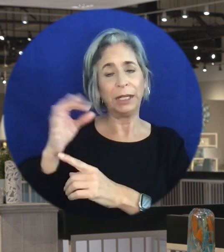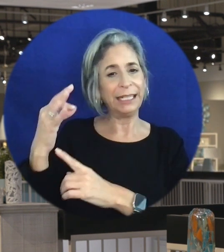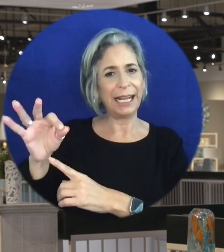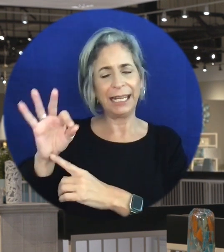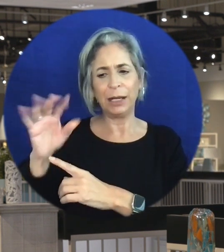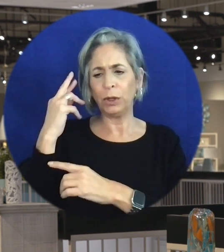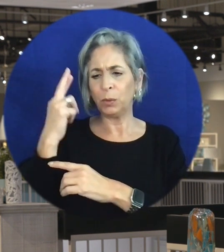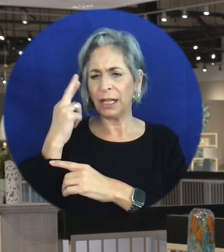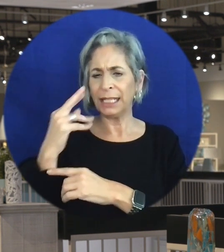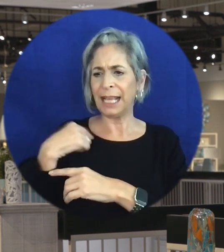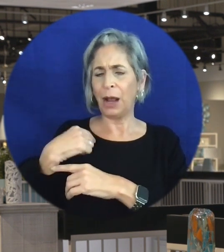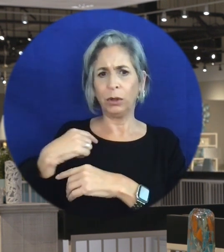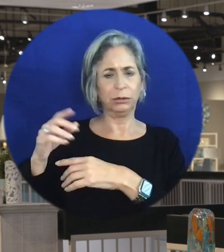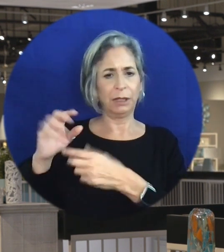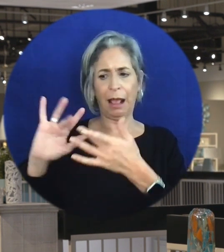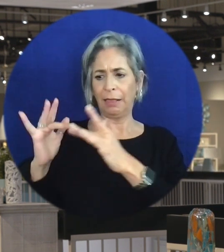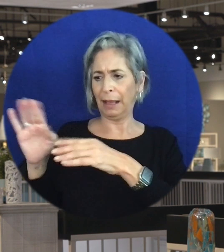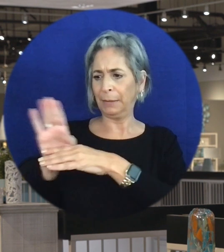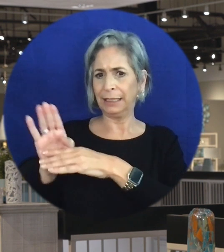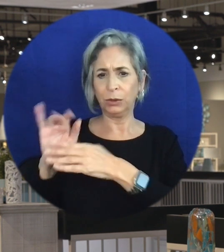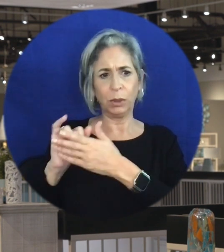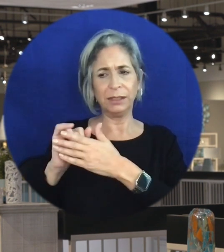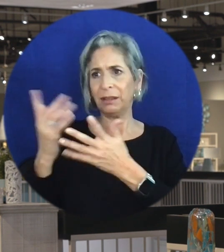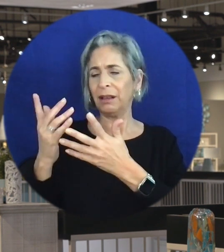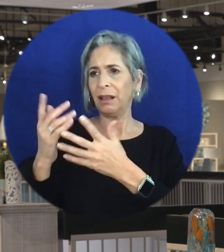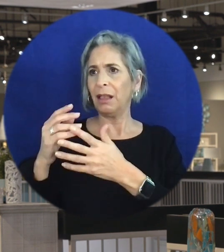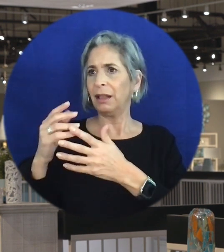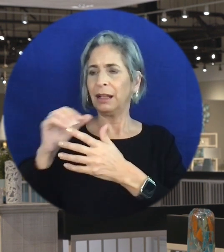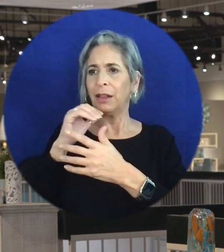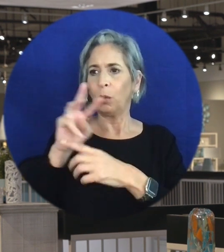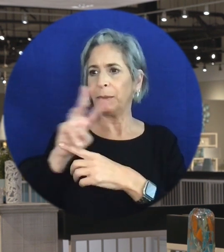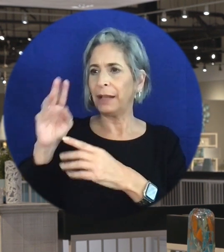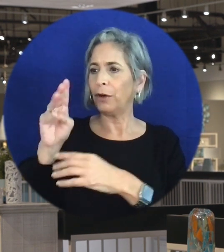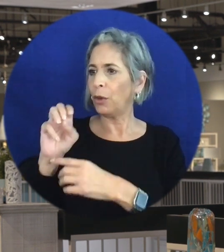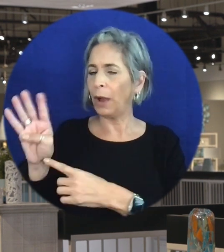we realized our e-commerce website was essentially the water bed of the web. It wouldn't be able to handle our ambitions